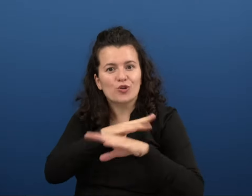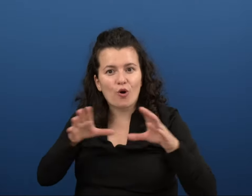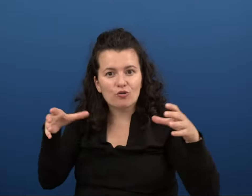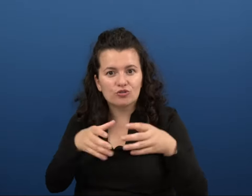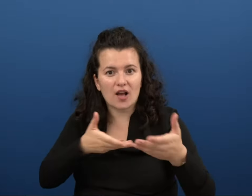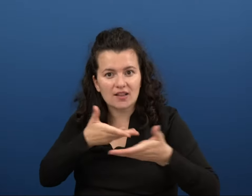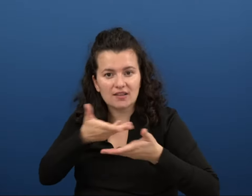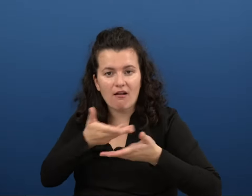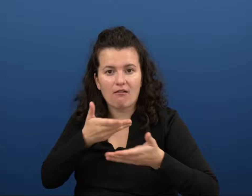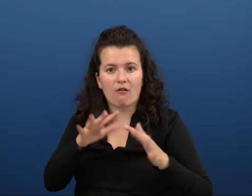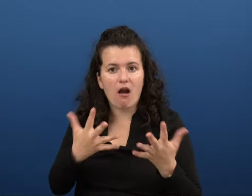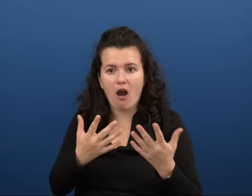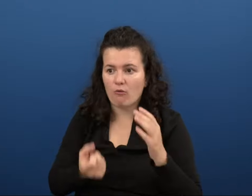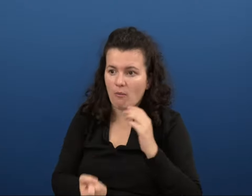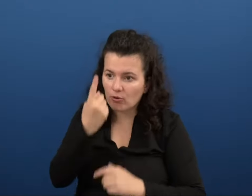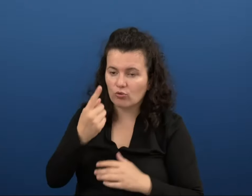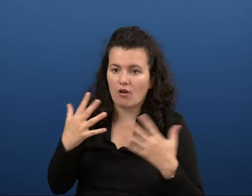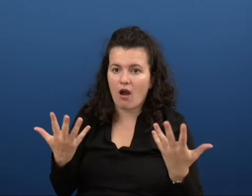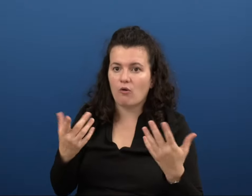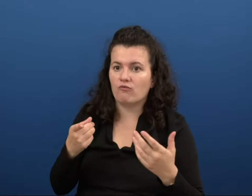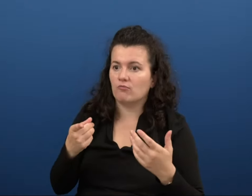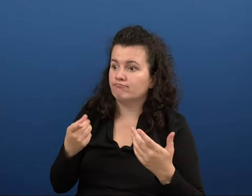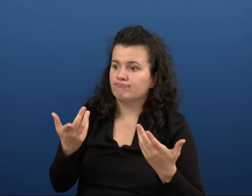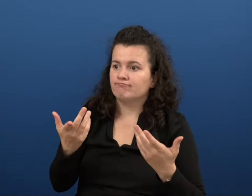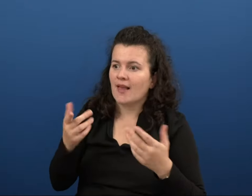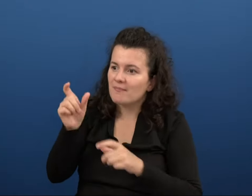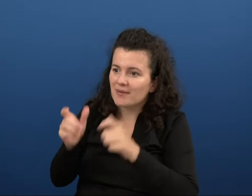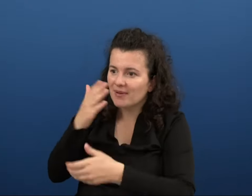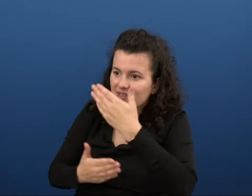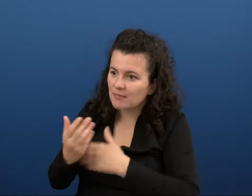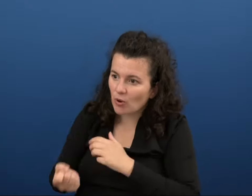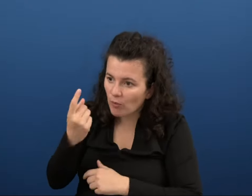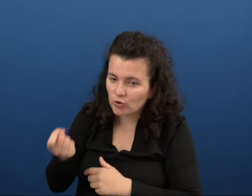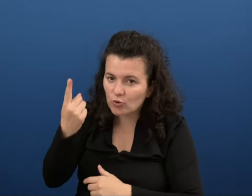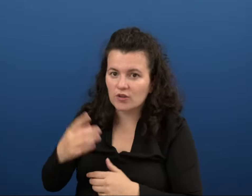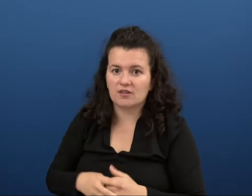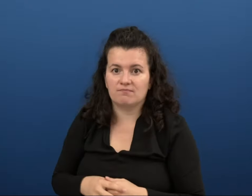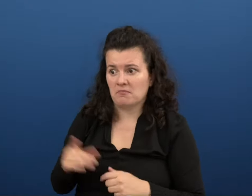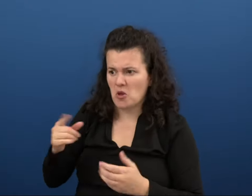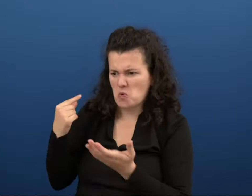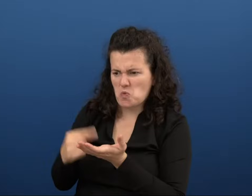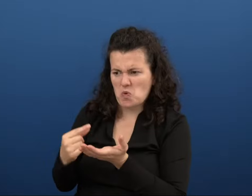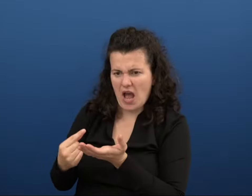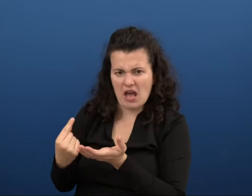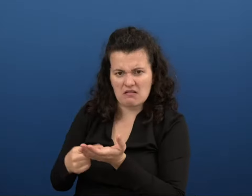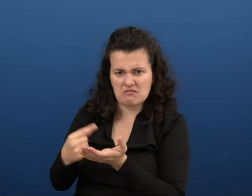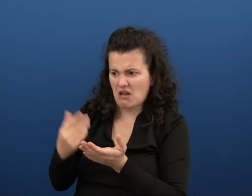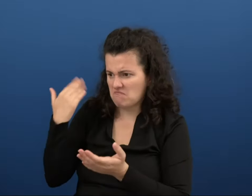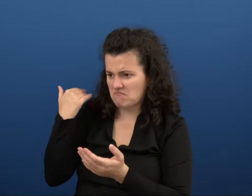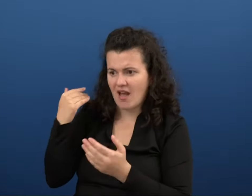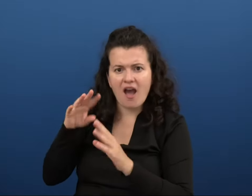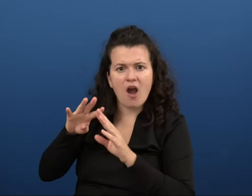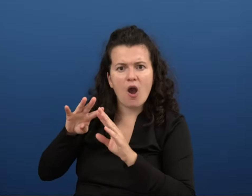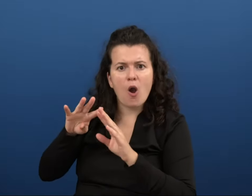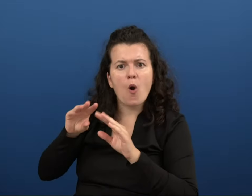16:35:12 I just joined the, the webinar in London someone from Uganda was sharing the